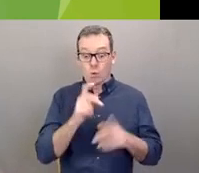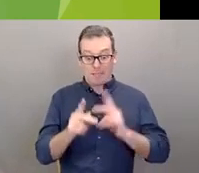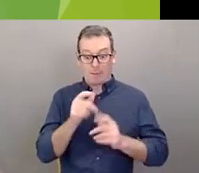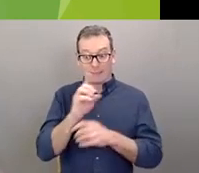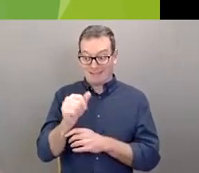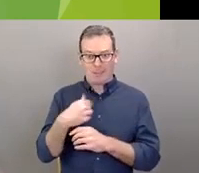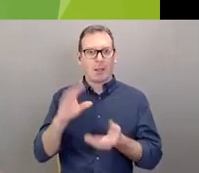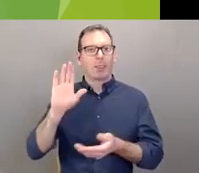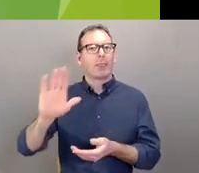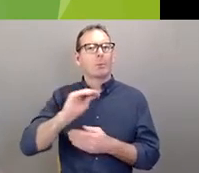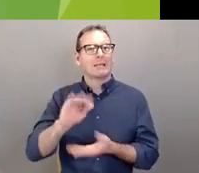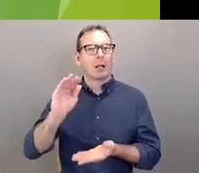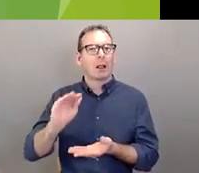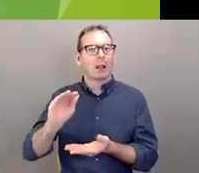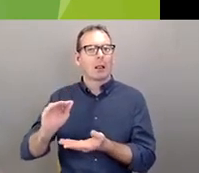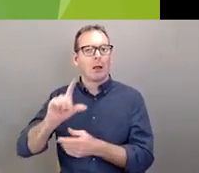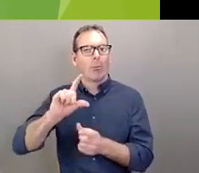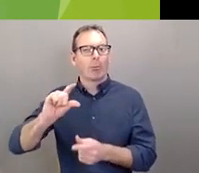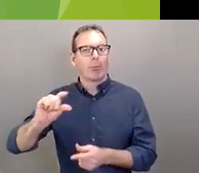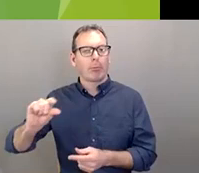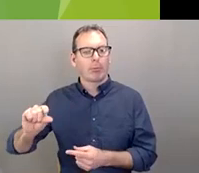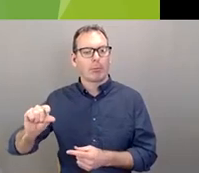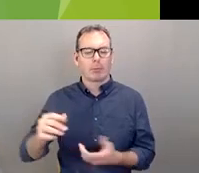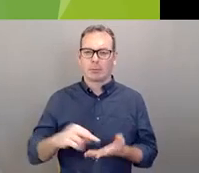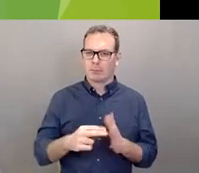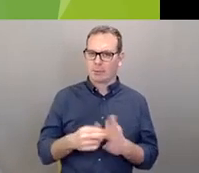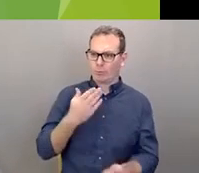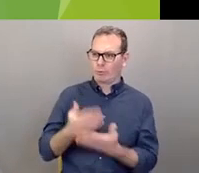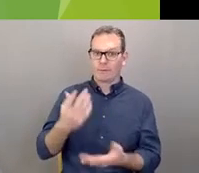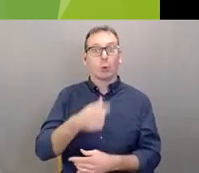to say that the human face of a welfare payment in Canada is now the person with disabilities